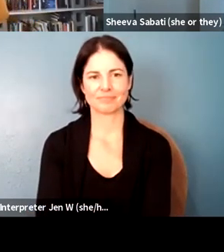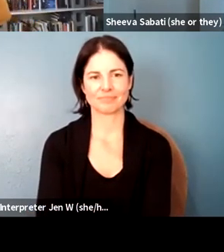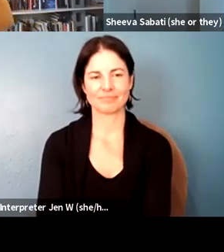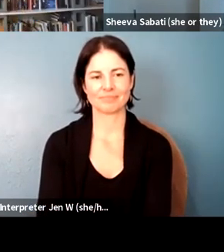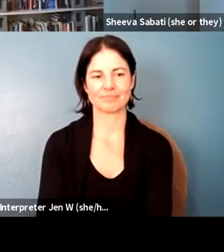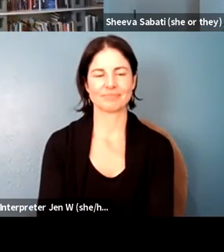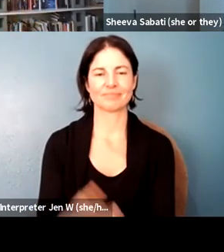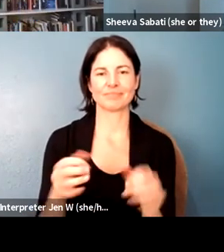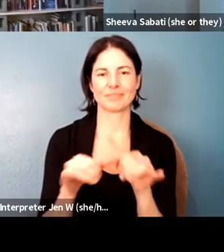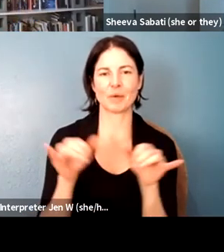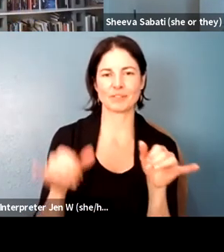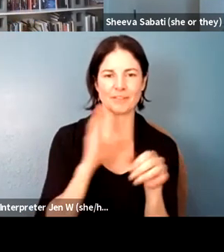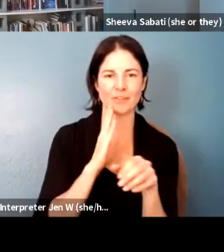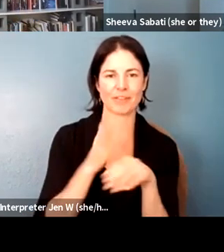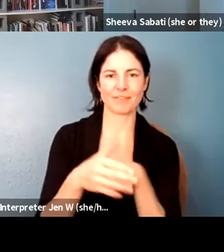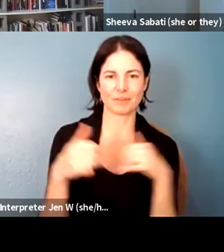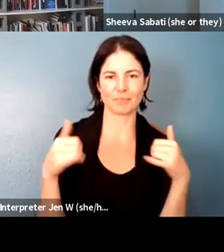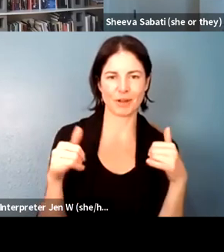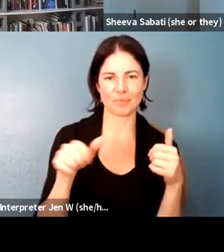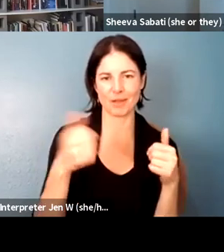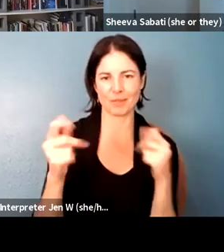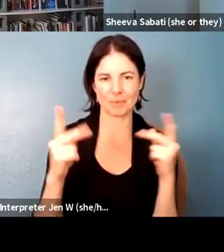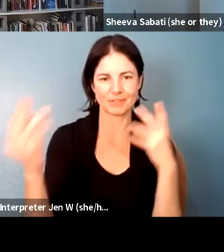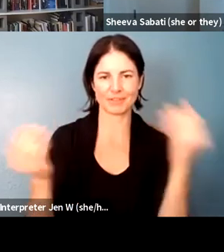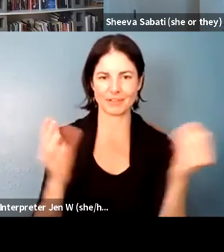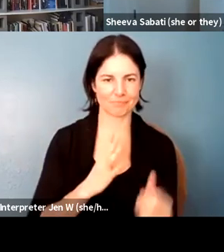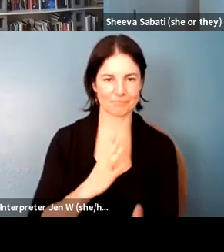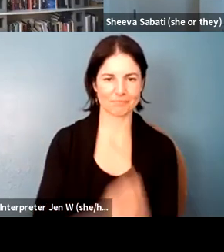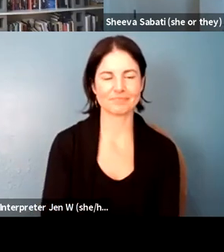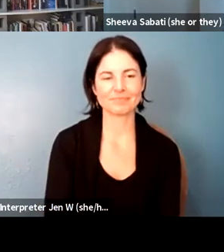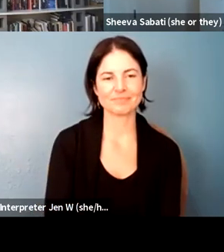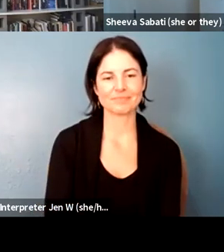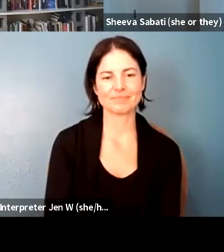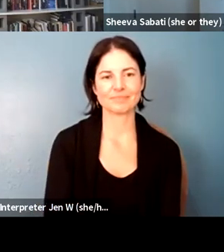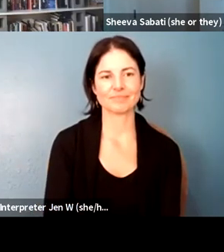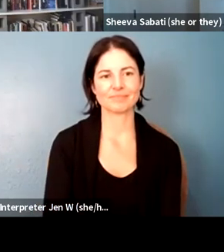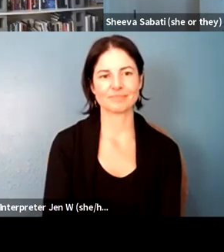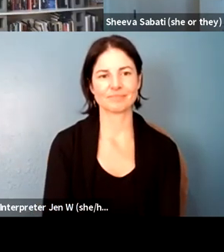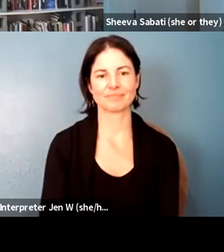people got things to do. This book was late to, it was a year